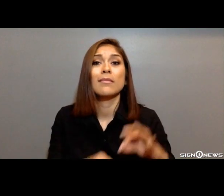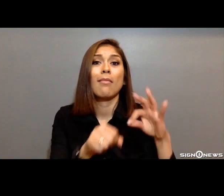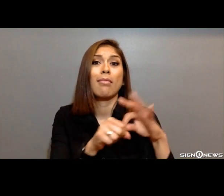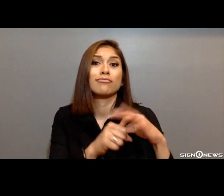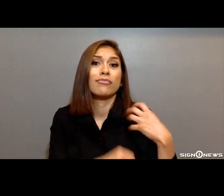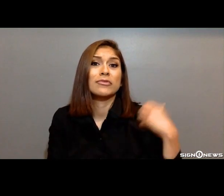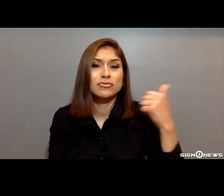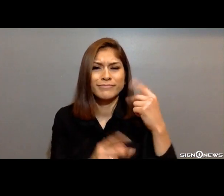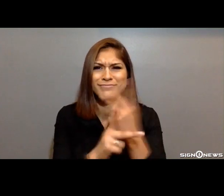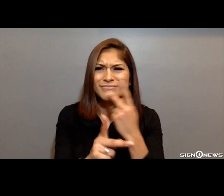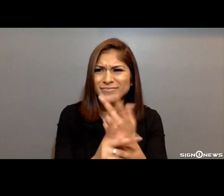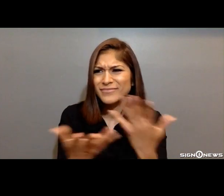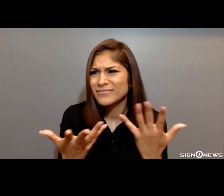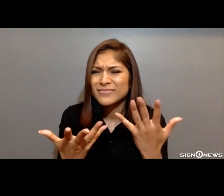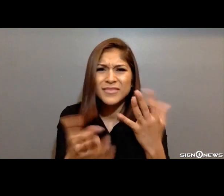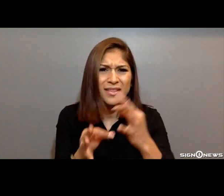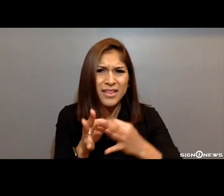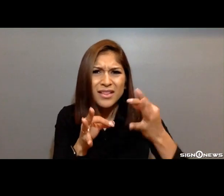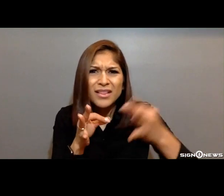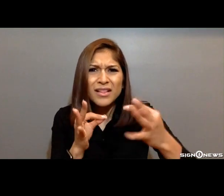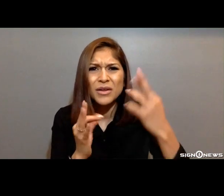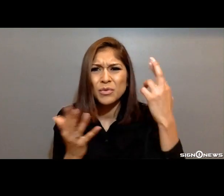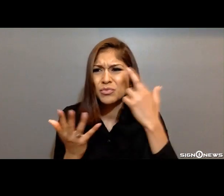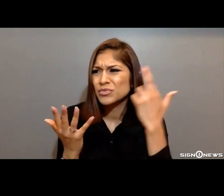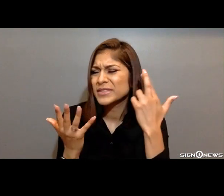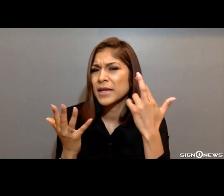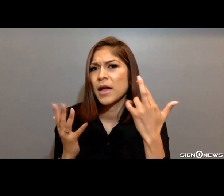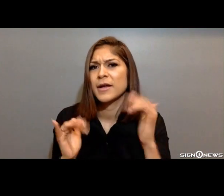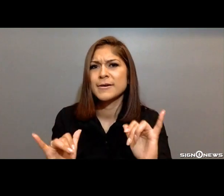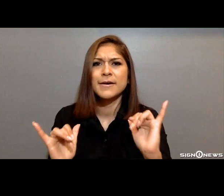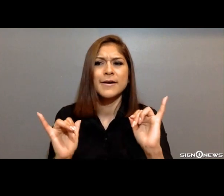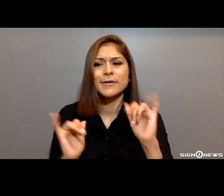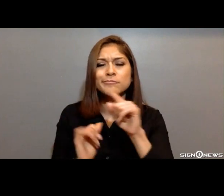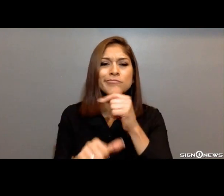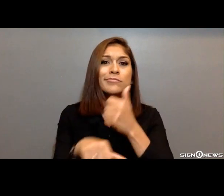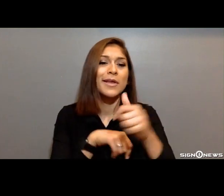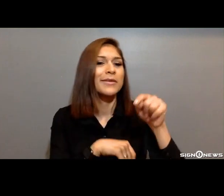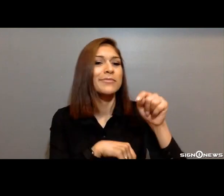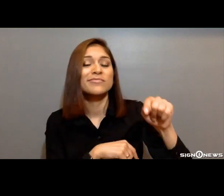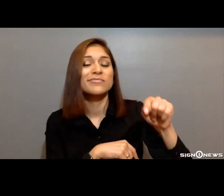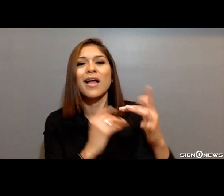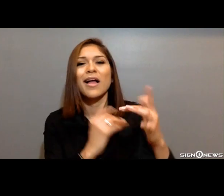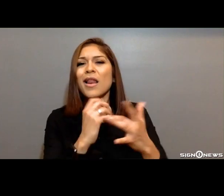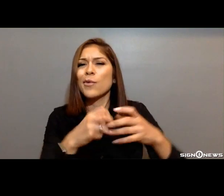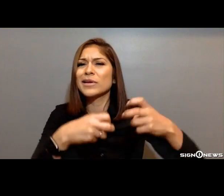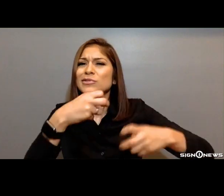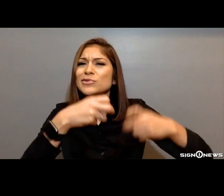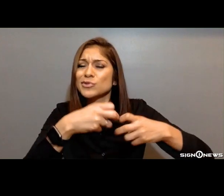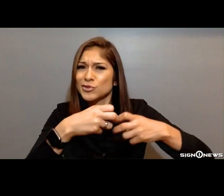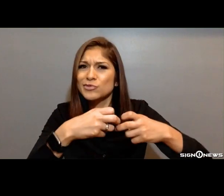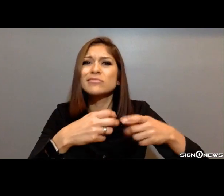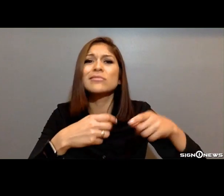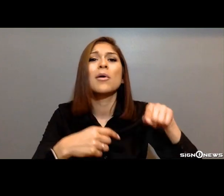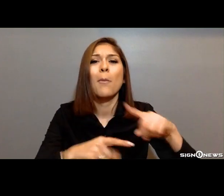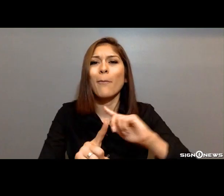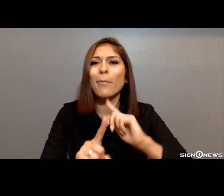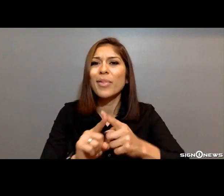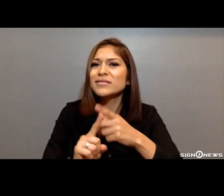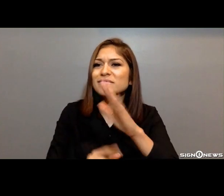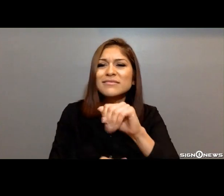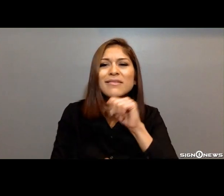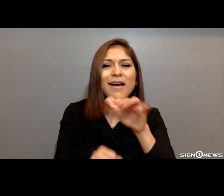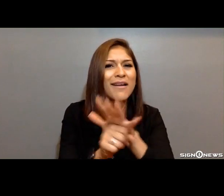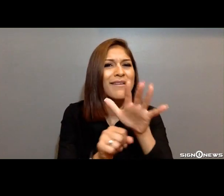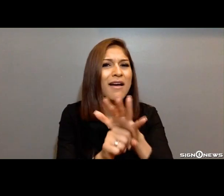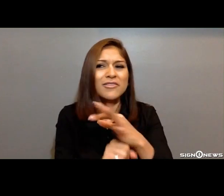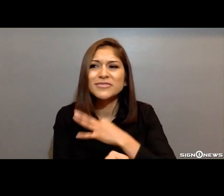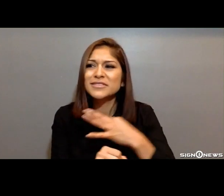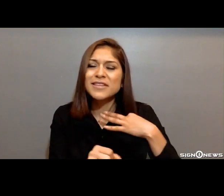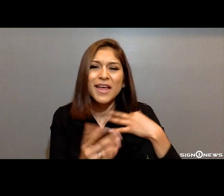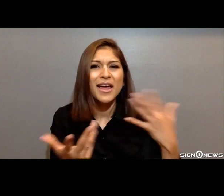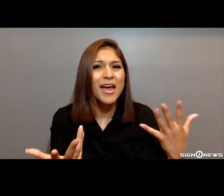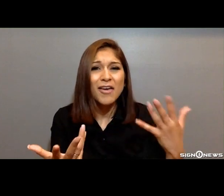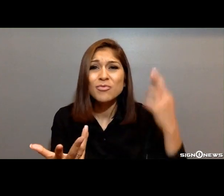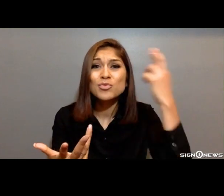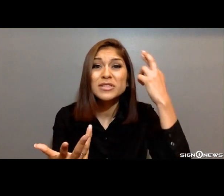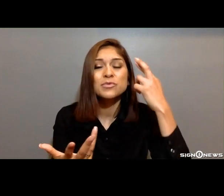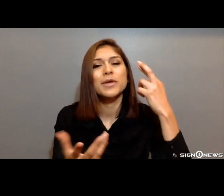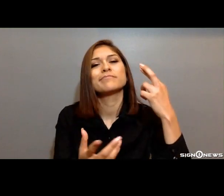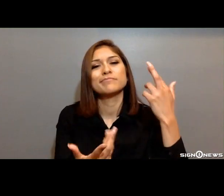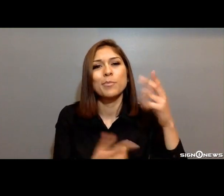Election officials blamed the delays for technical issues and a shortage of poll workers due